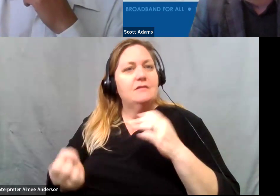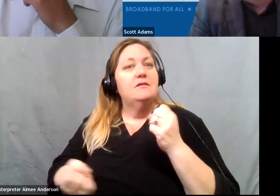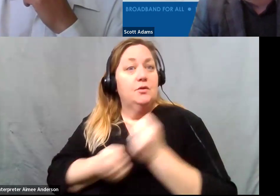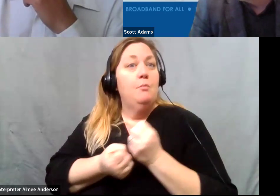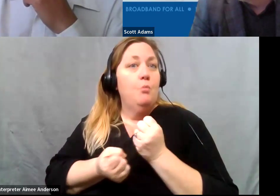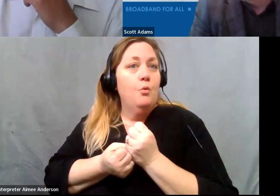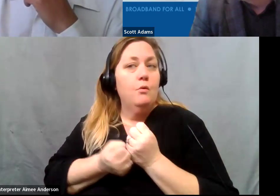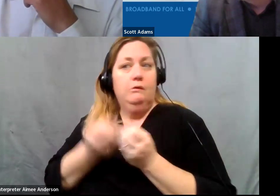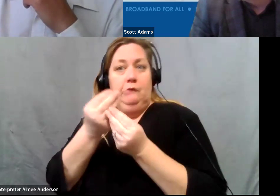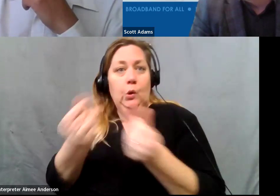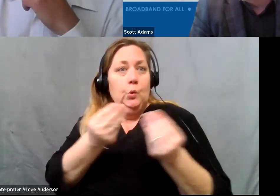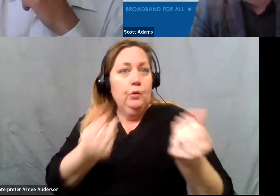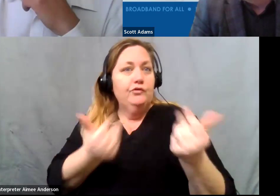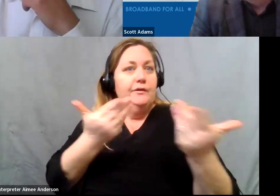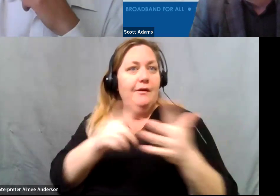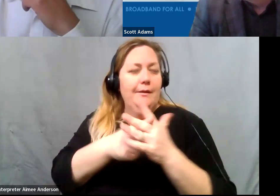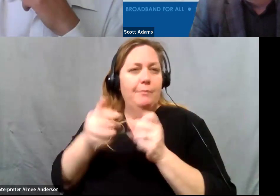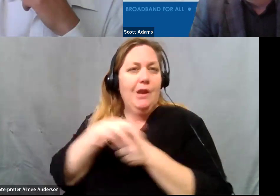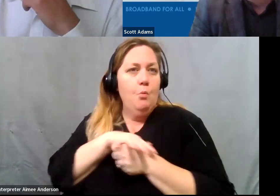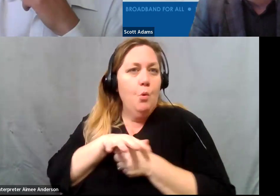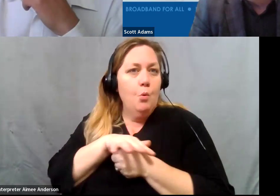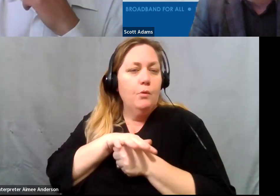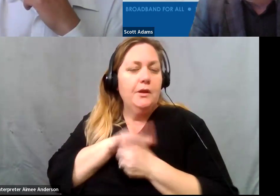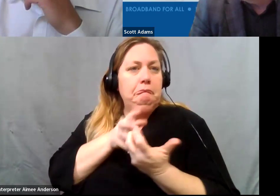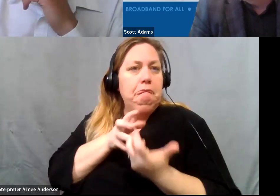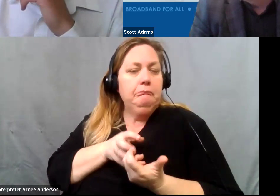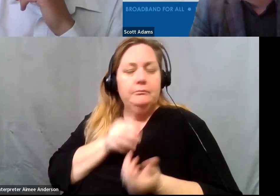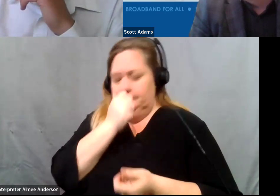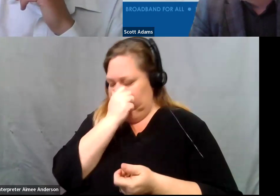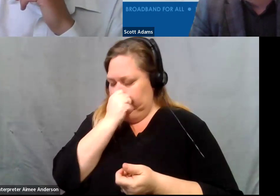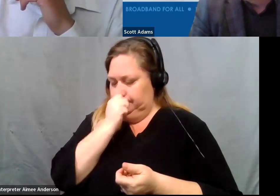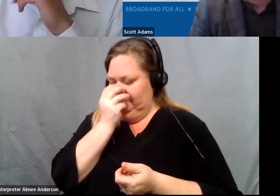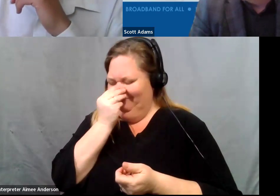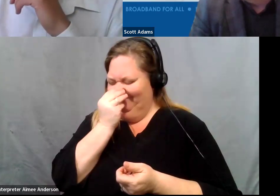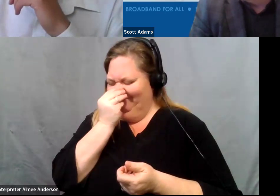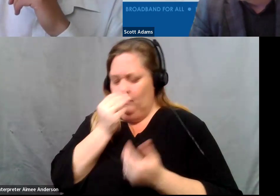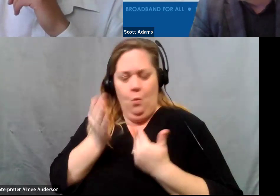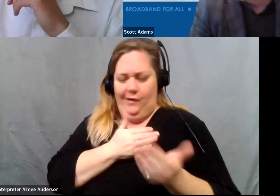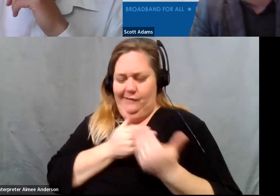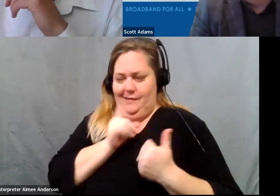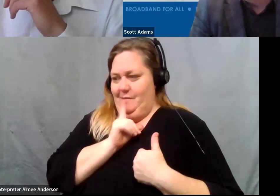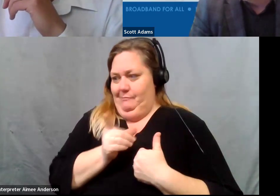solutions that are implemented locally. You know, whatever they may be as long as they're consistent